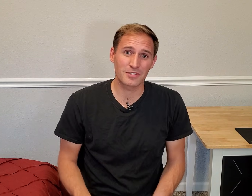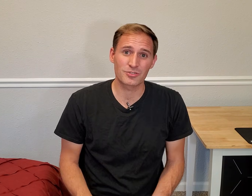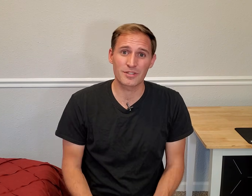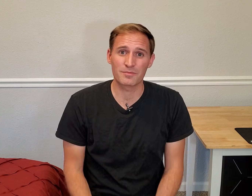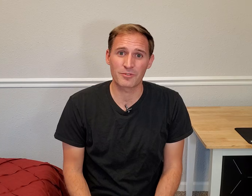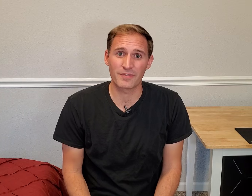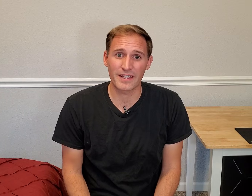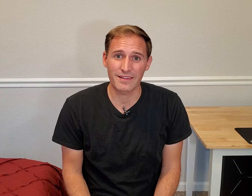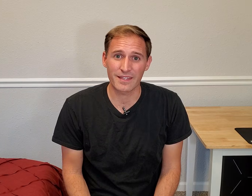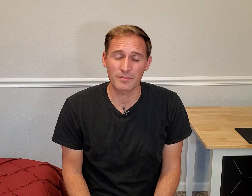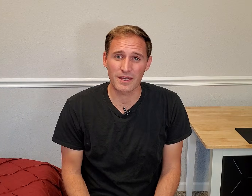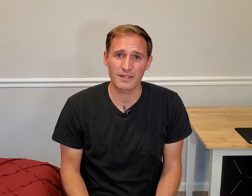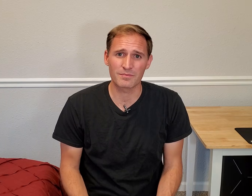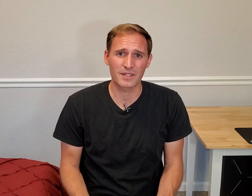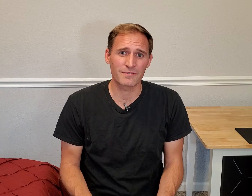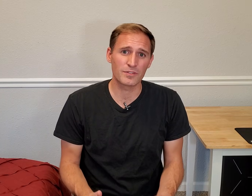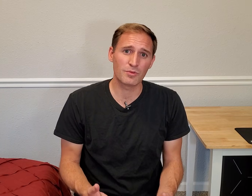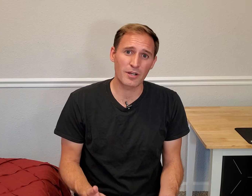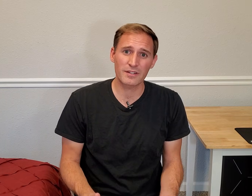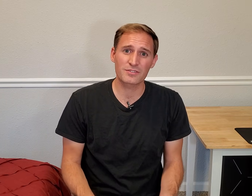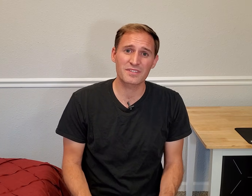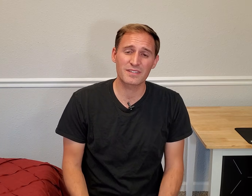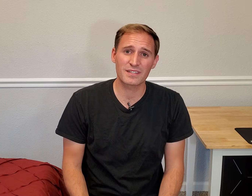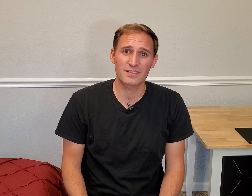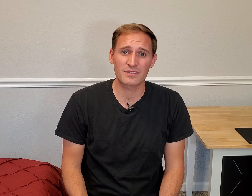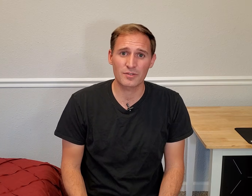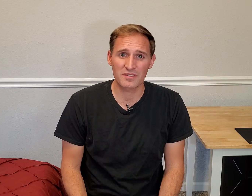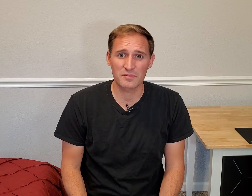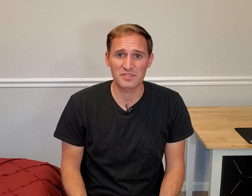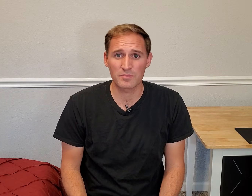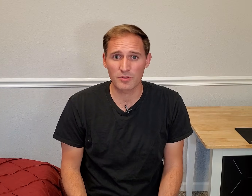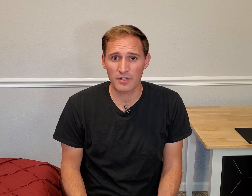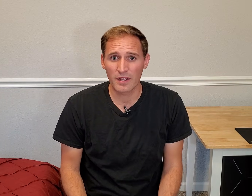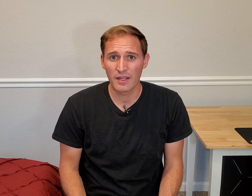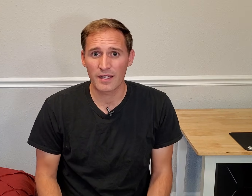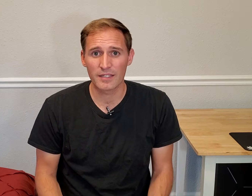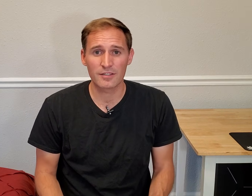enjoy providing them, but if you are interested in showing some support you